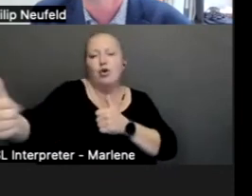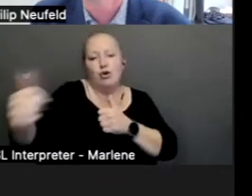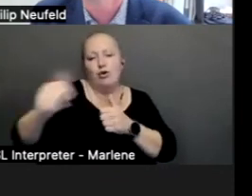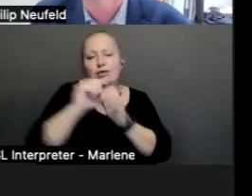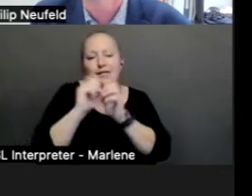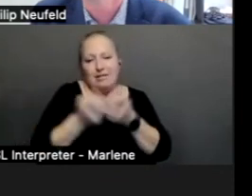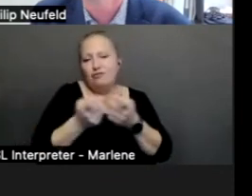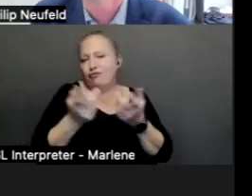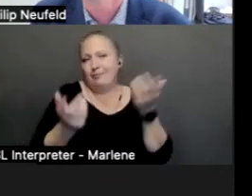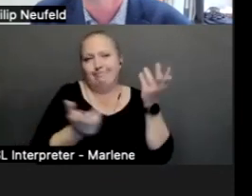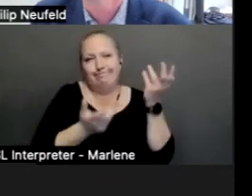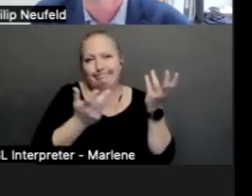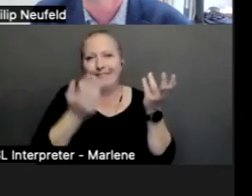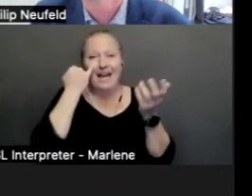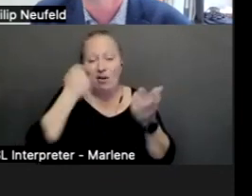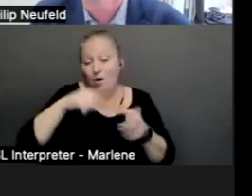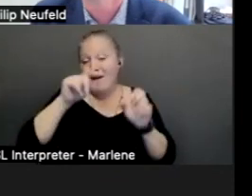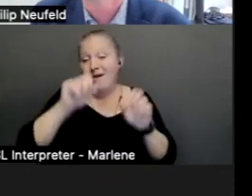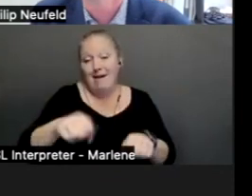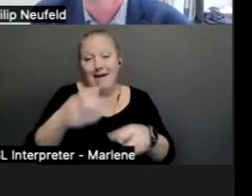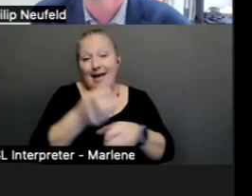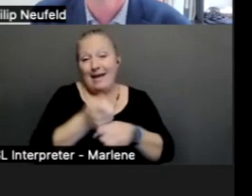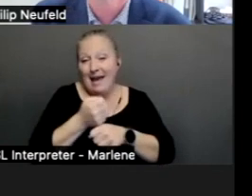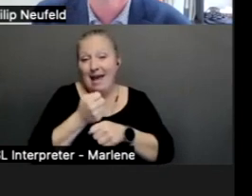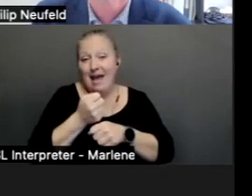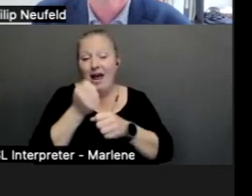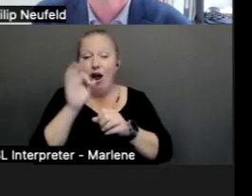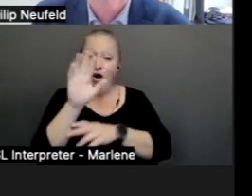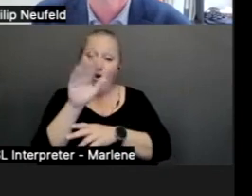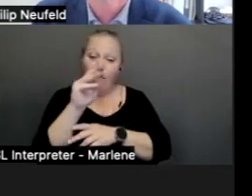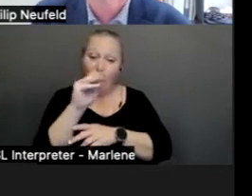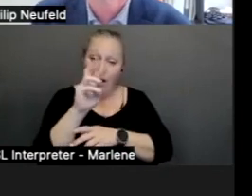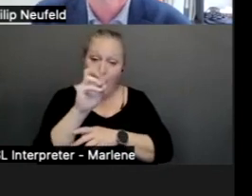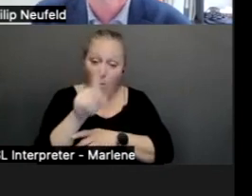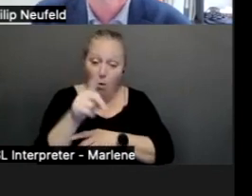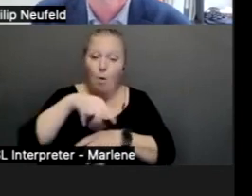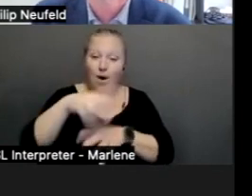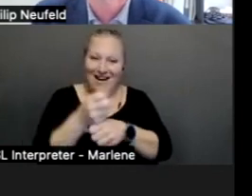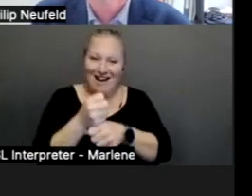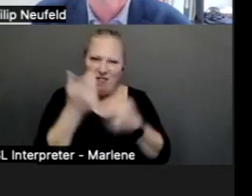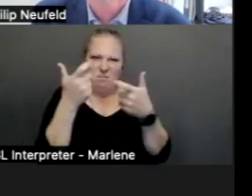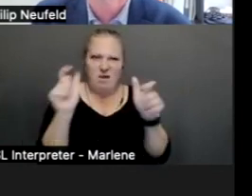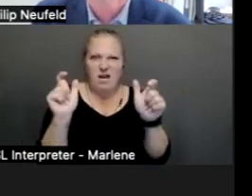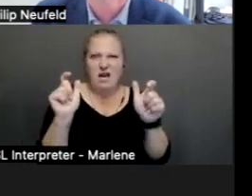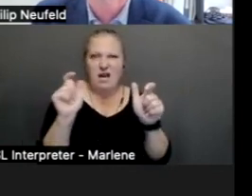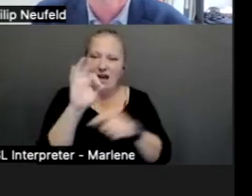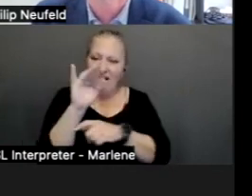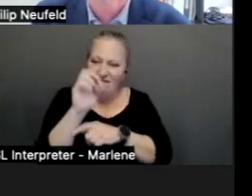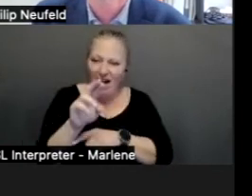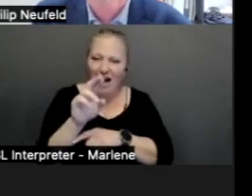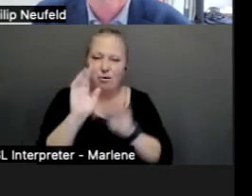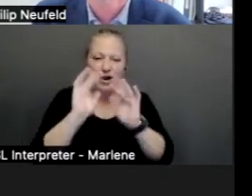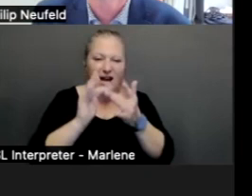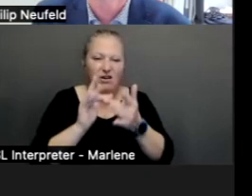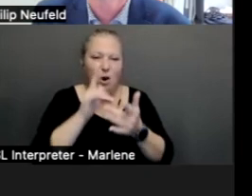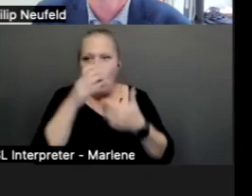unless we can get like a framework where we get these big fiber Internet, whoever is providing